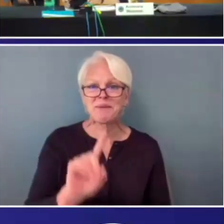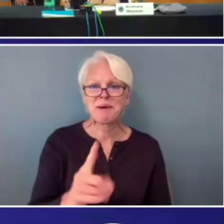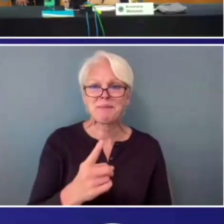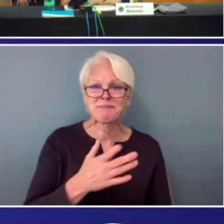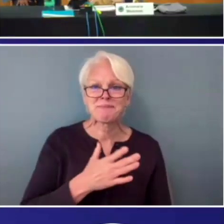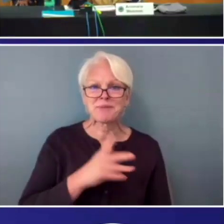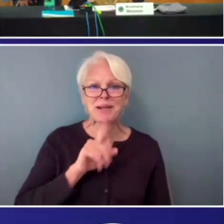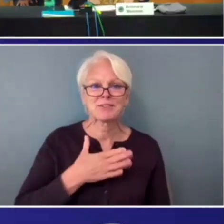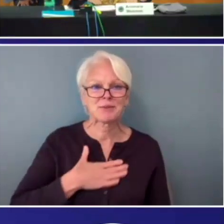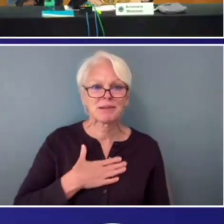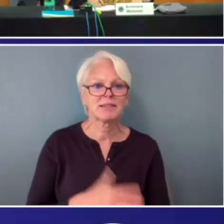Eric Hardy, FSA.